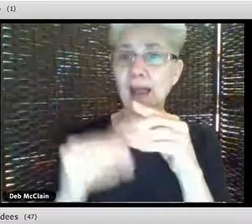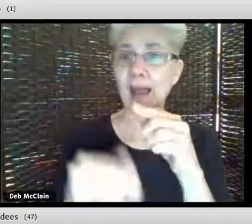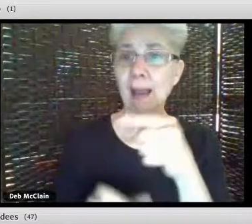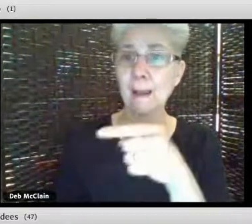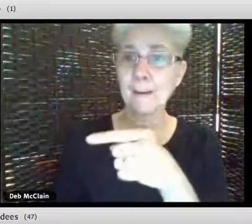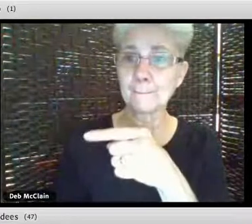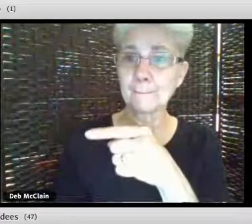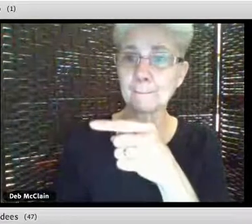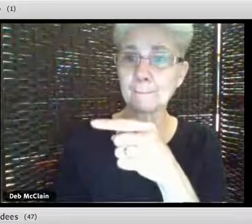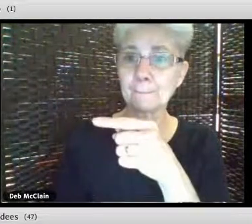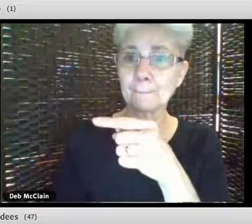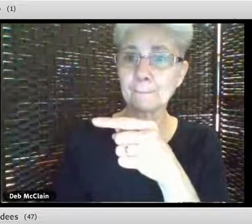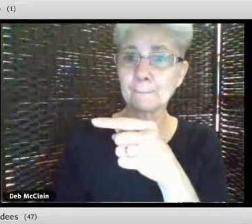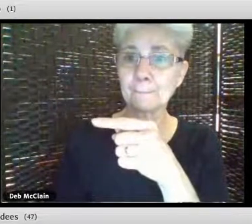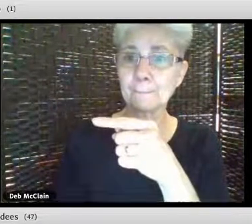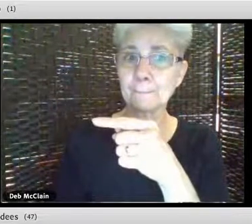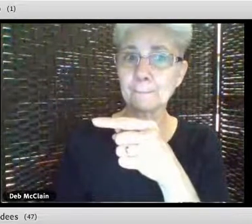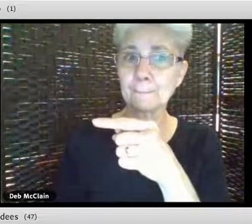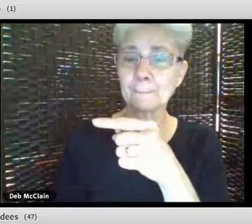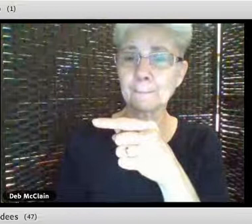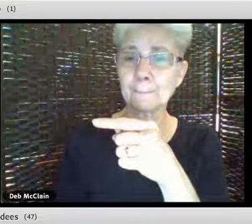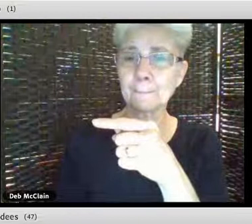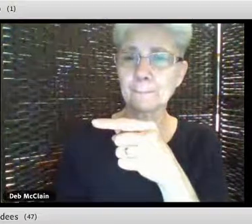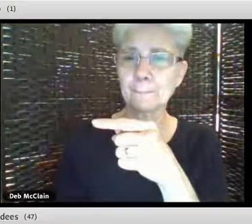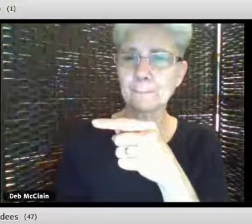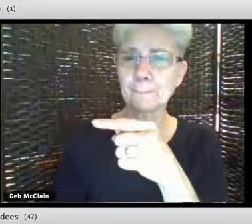Let's see. Sorry about that.